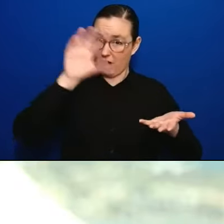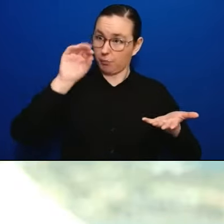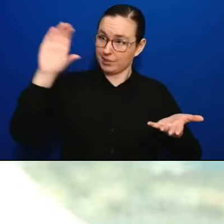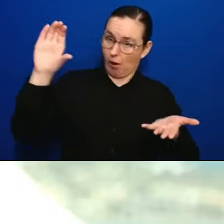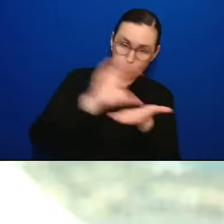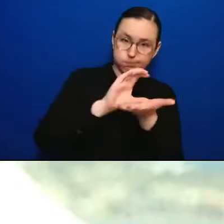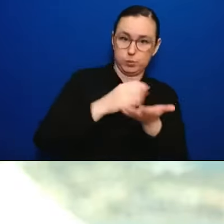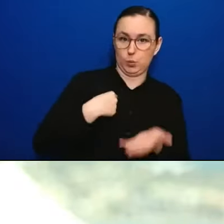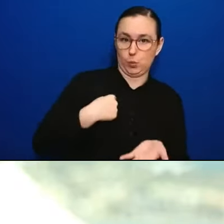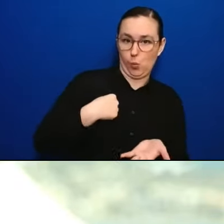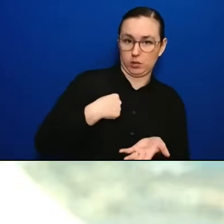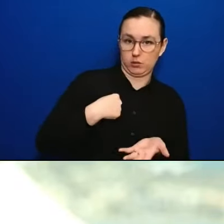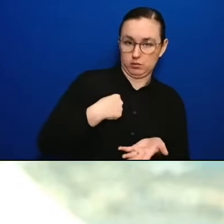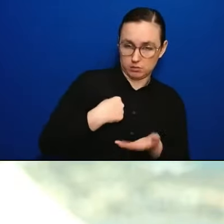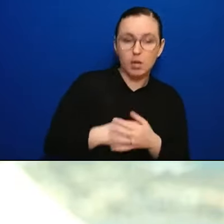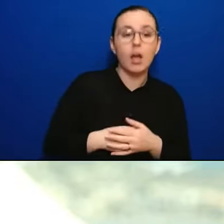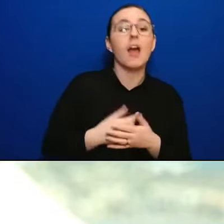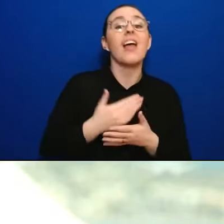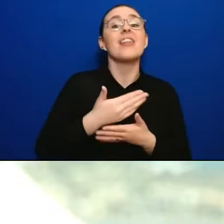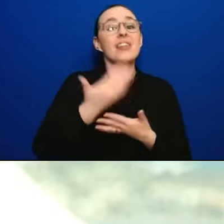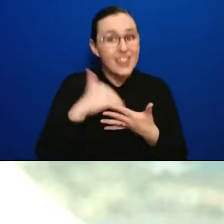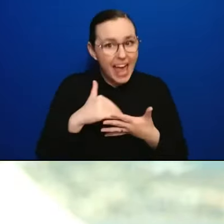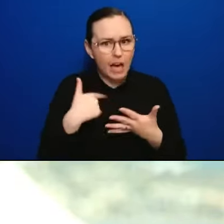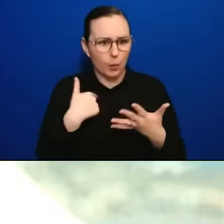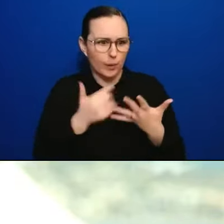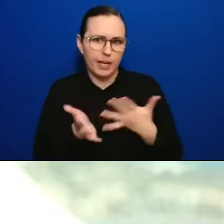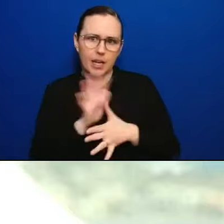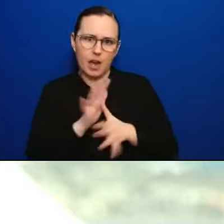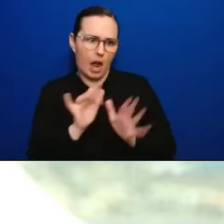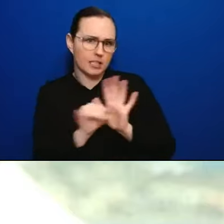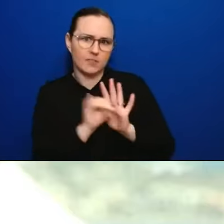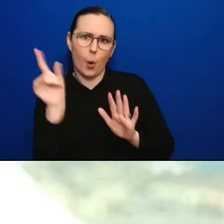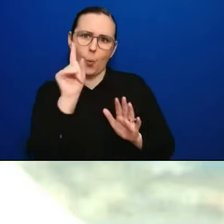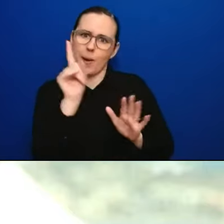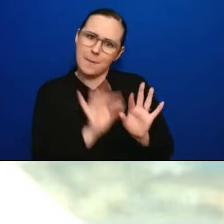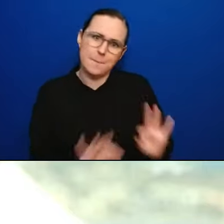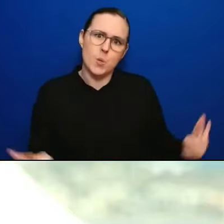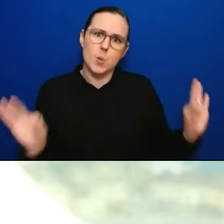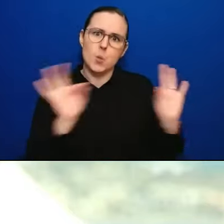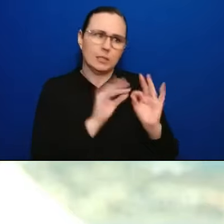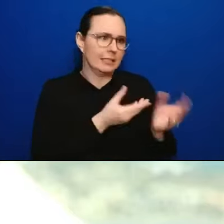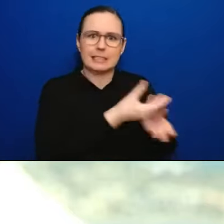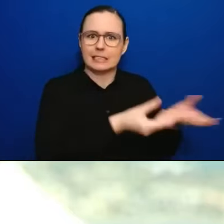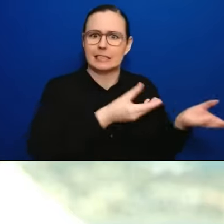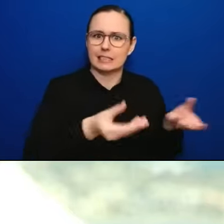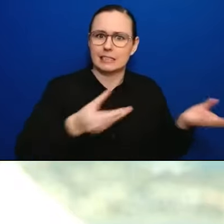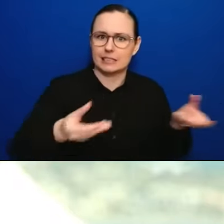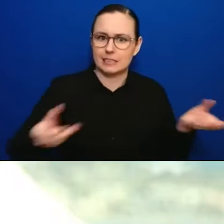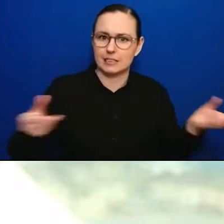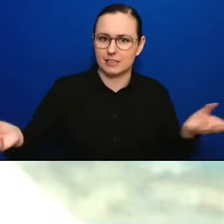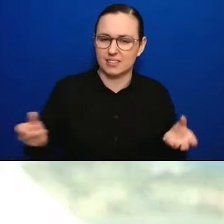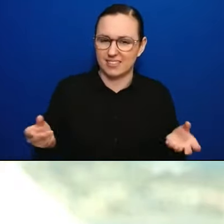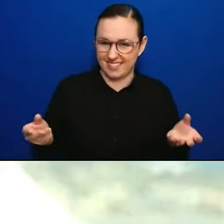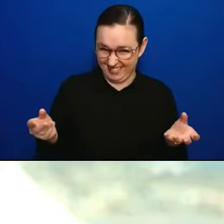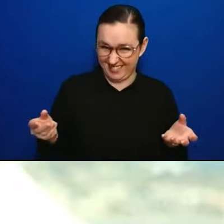of the national supply and we're using them in these priority areas. So I think I noted that if